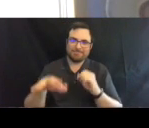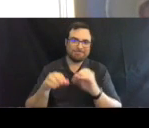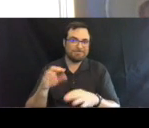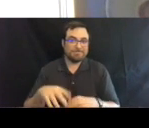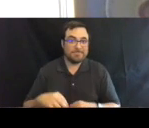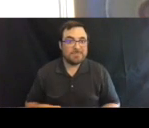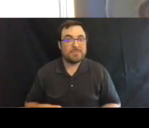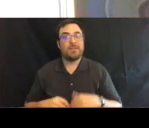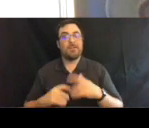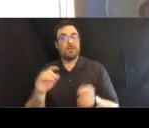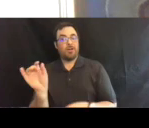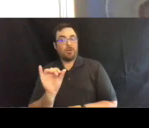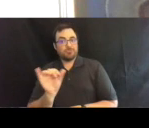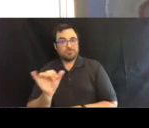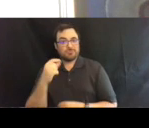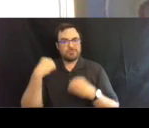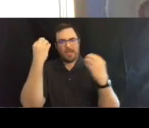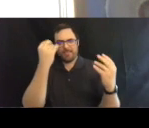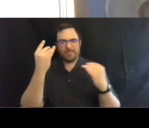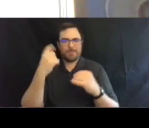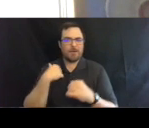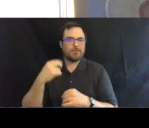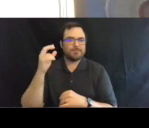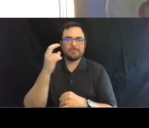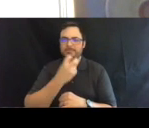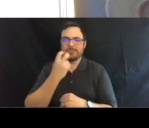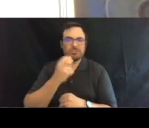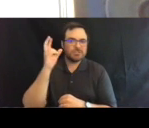also when you're thinking of speech sound development it's good to review